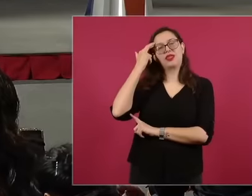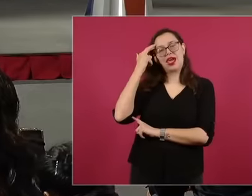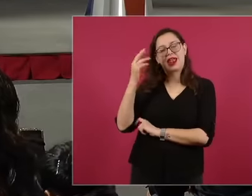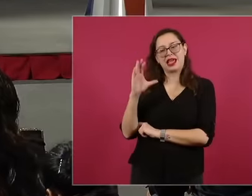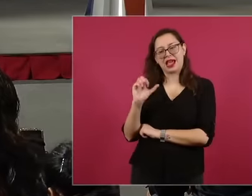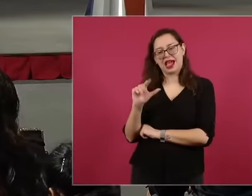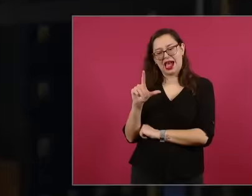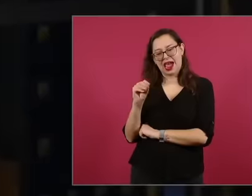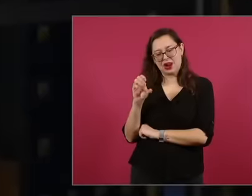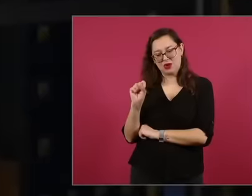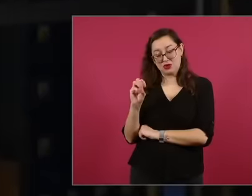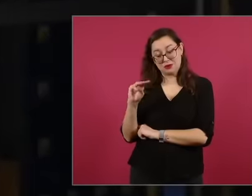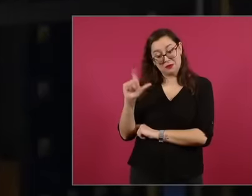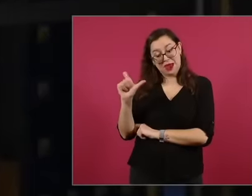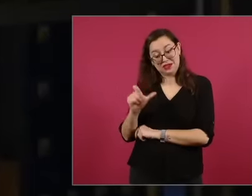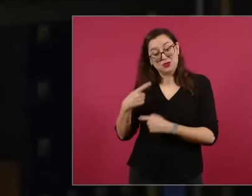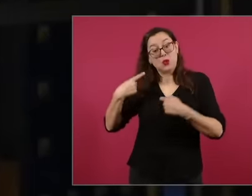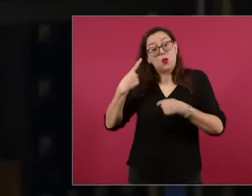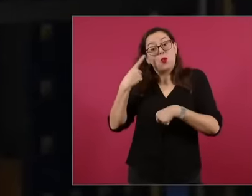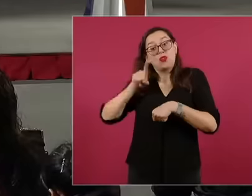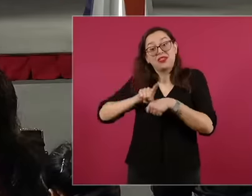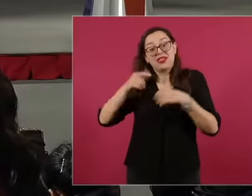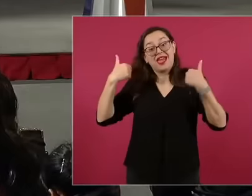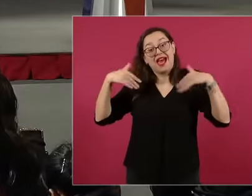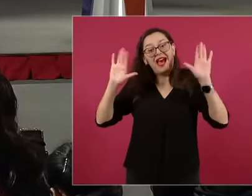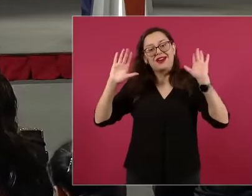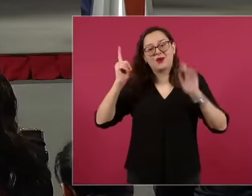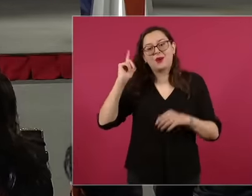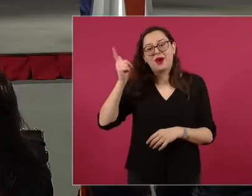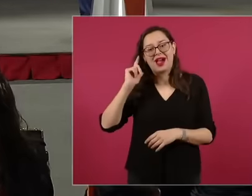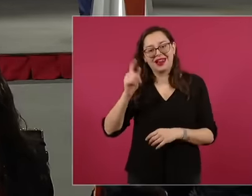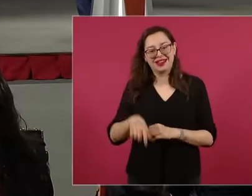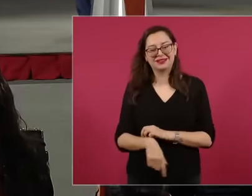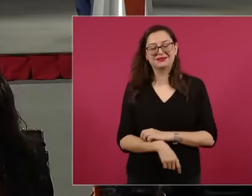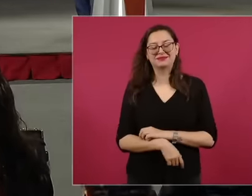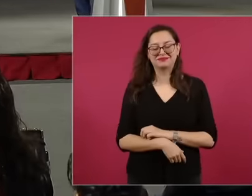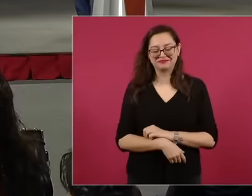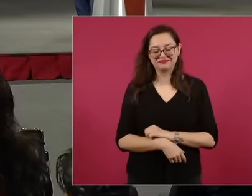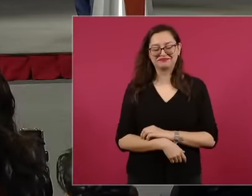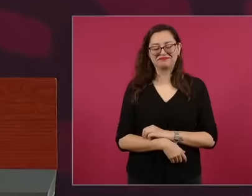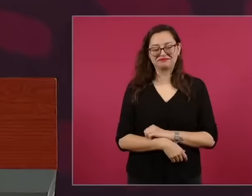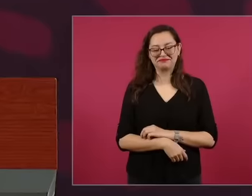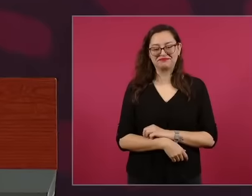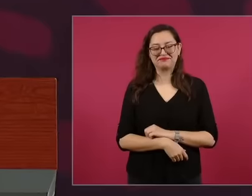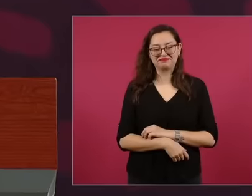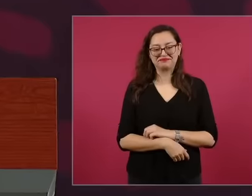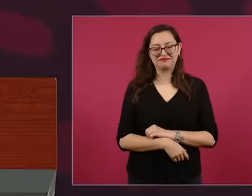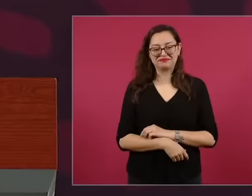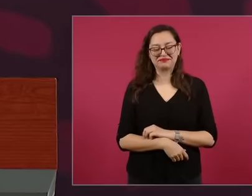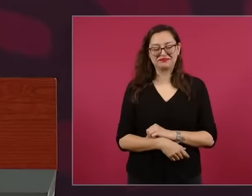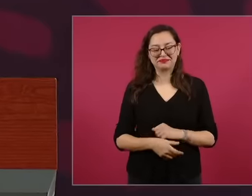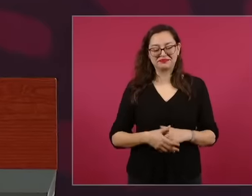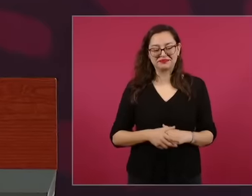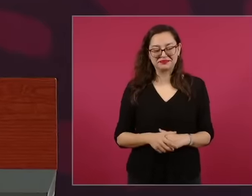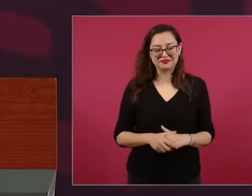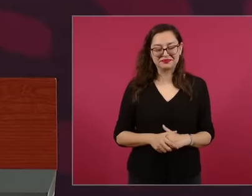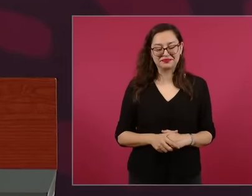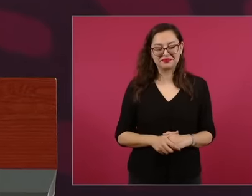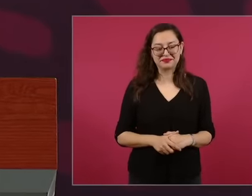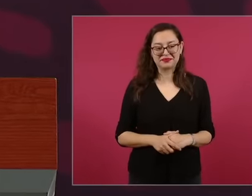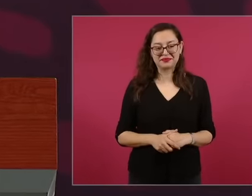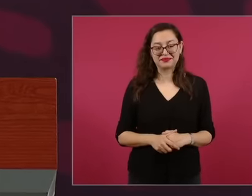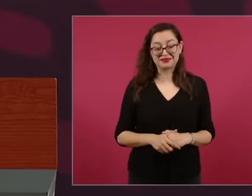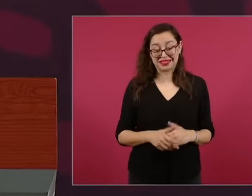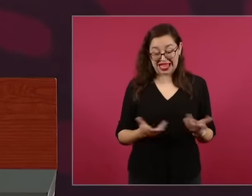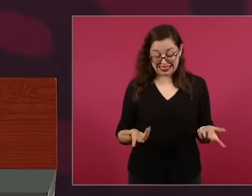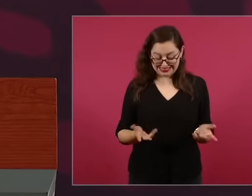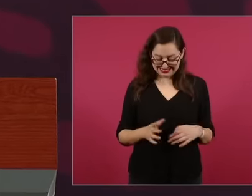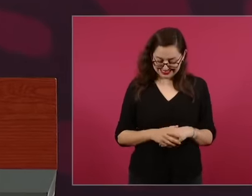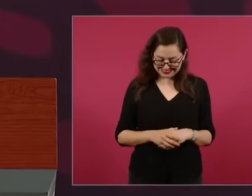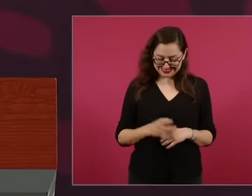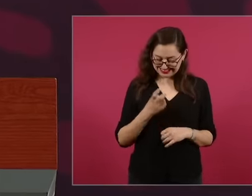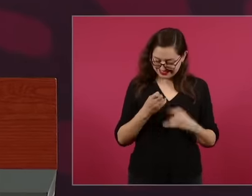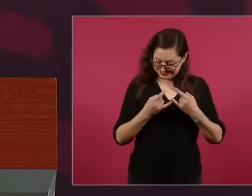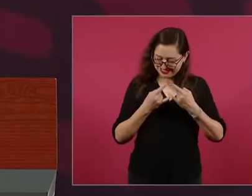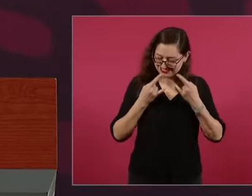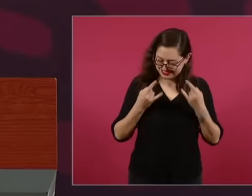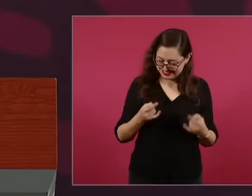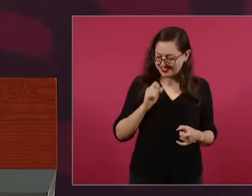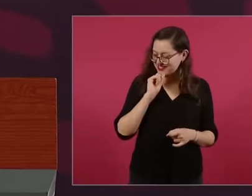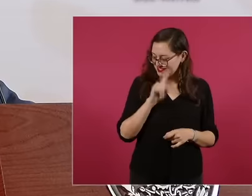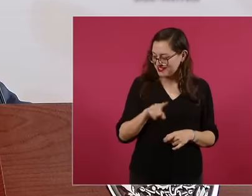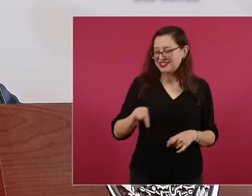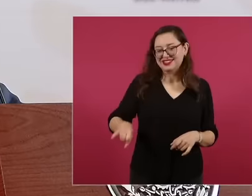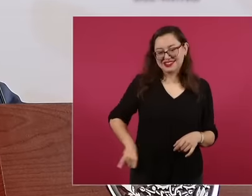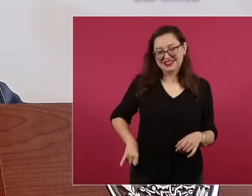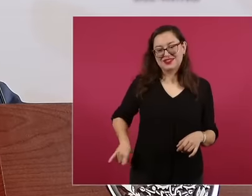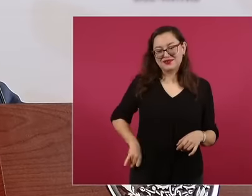that invitation, Mr. President. Well, that's it. The thing about Genovevo from the o that mentions a